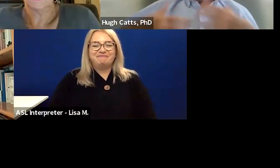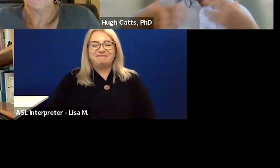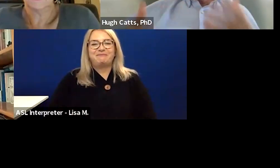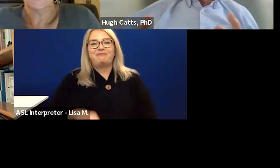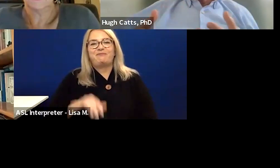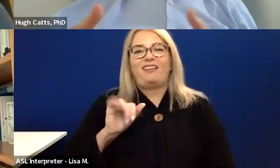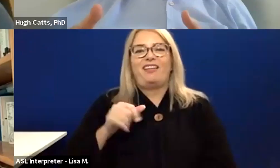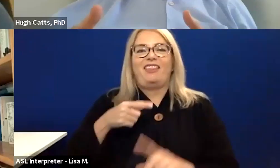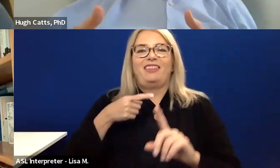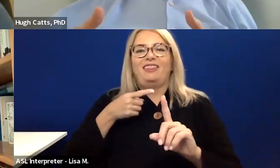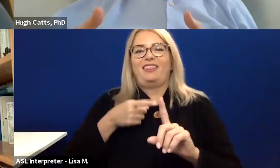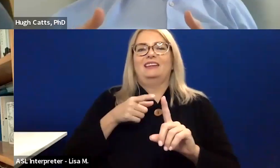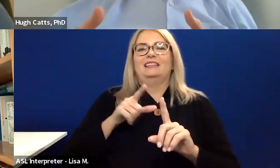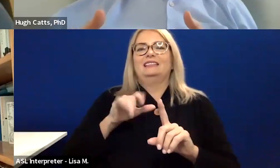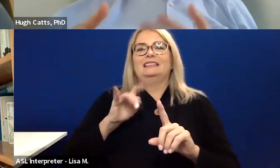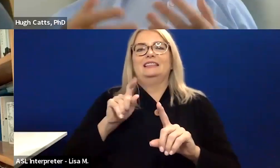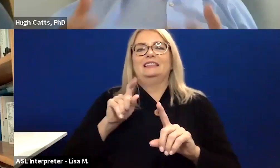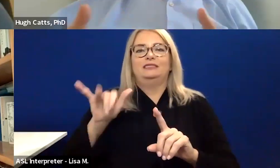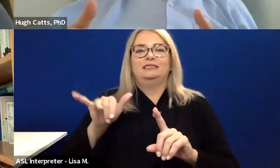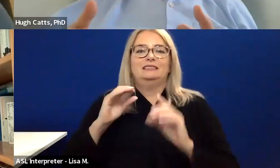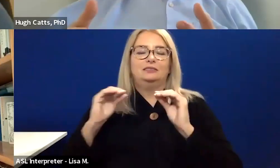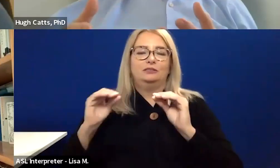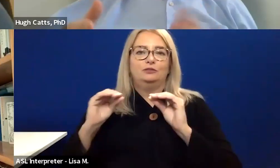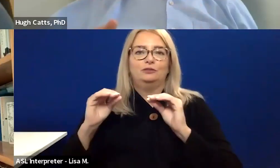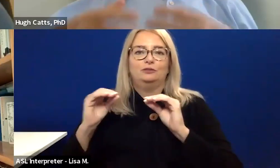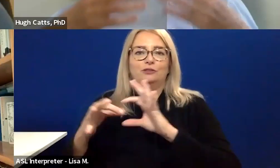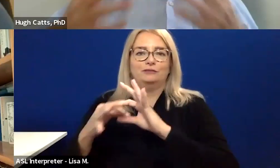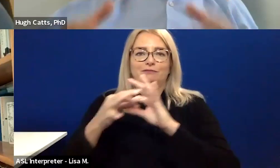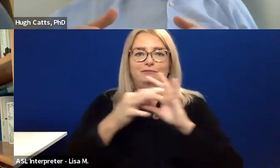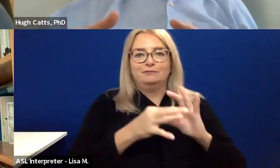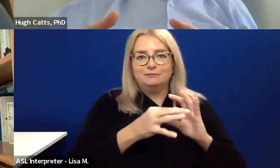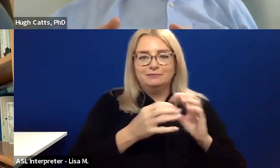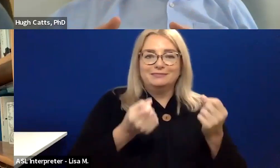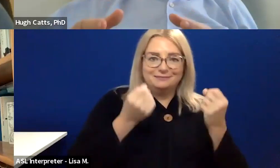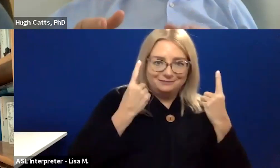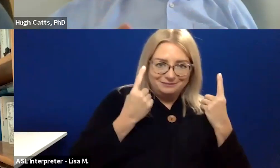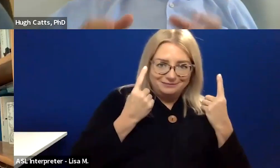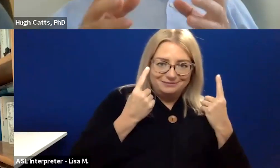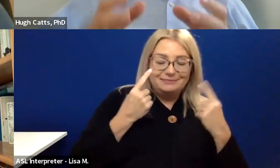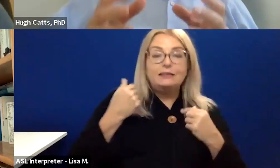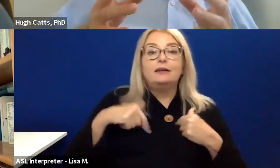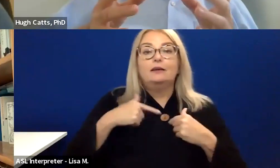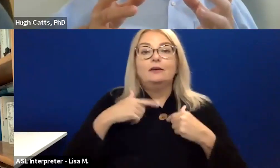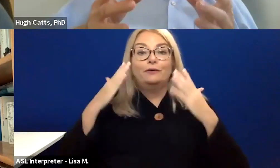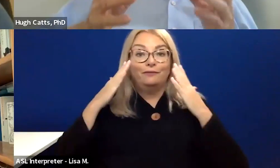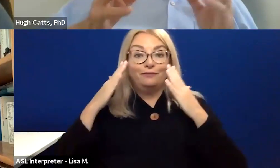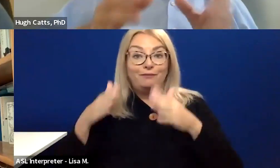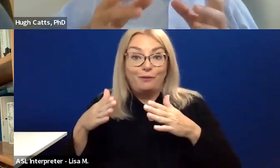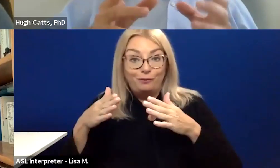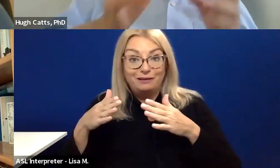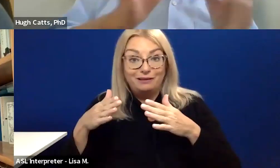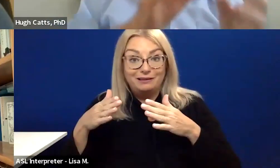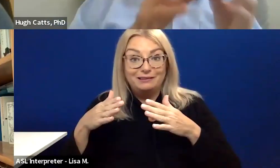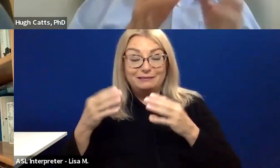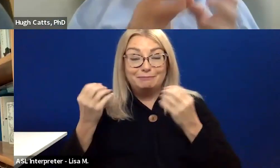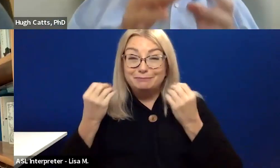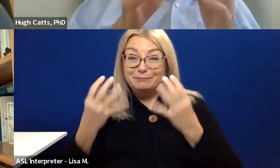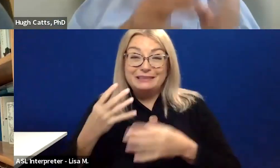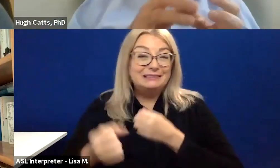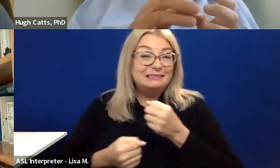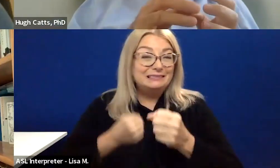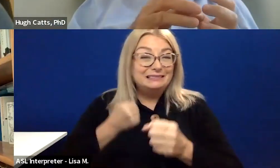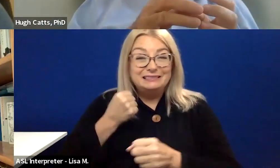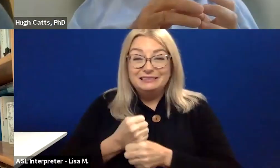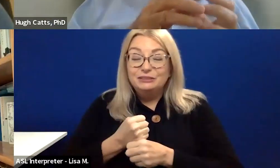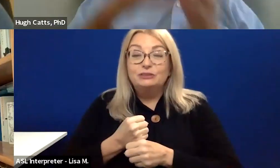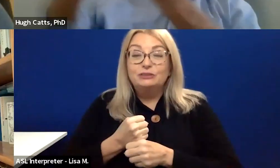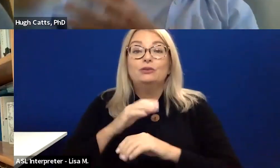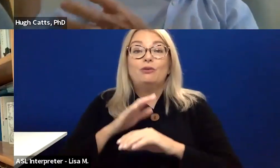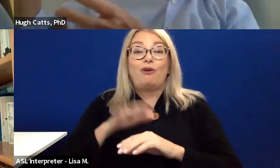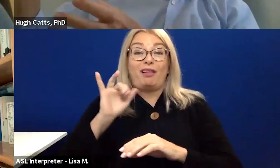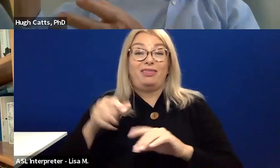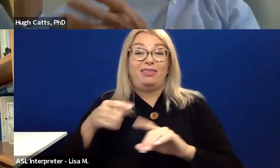associated with comprehension we've we've focused uh for many years on that component and not on the